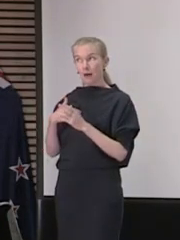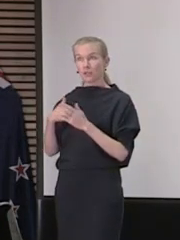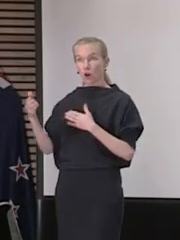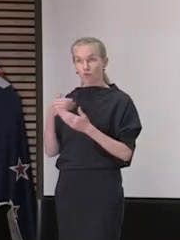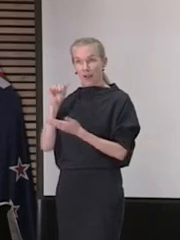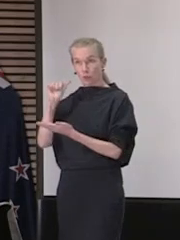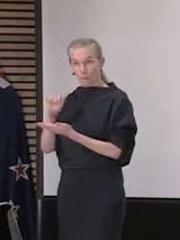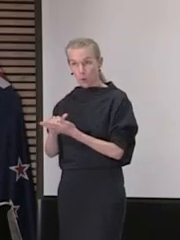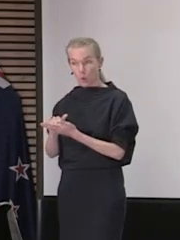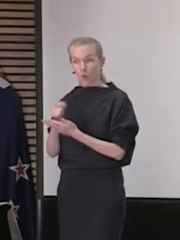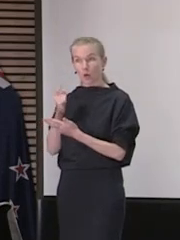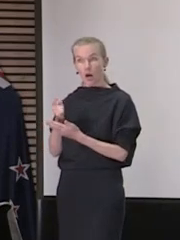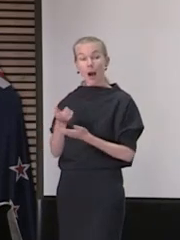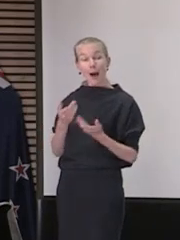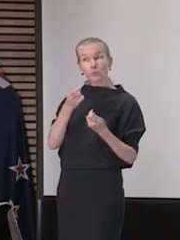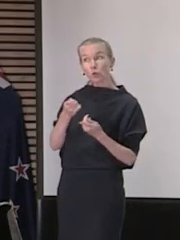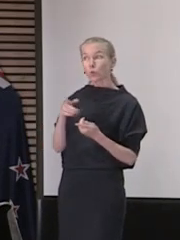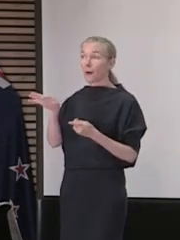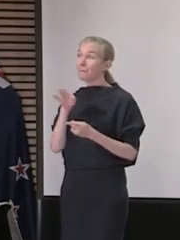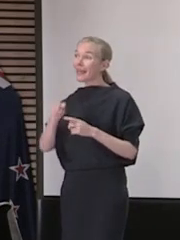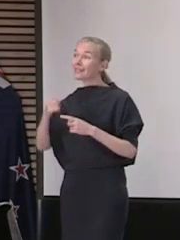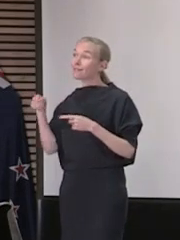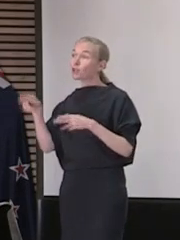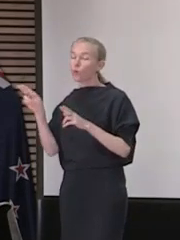Thereason we just used the word"quarantine" is that it comeswith different legal powers.